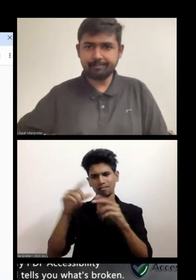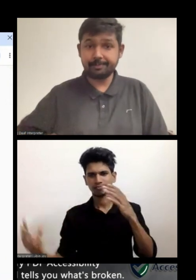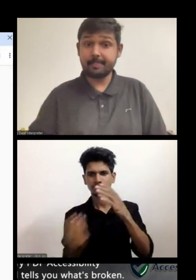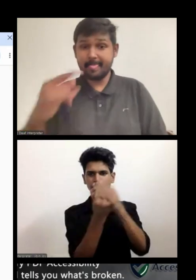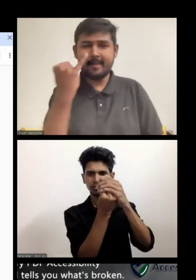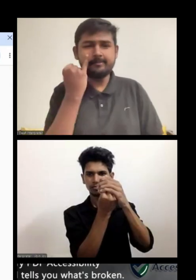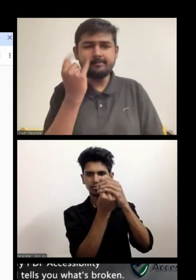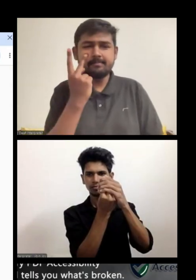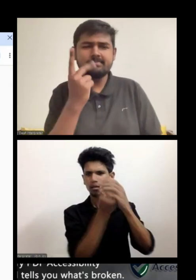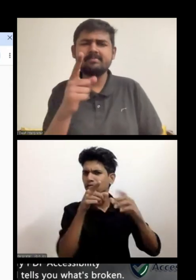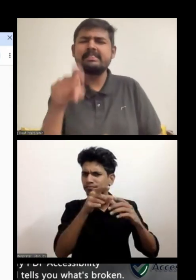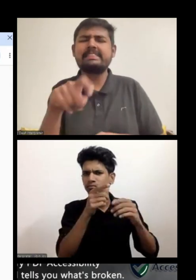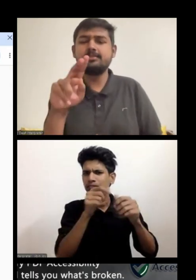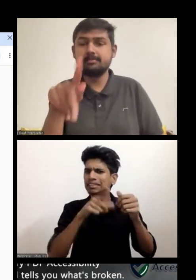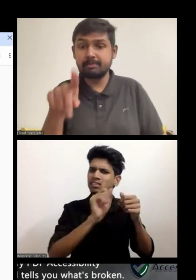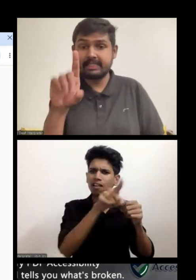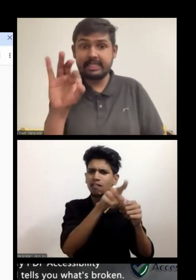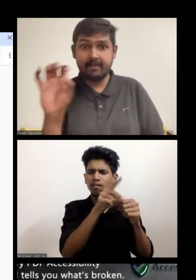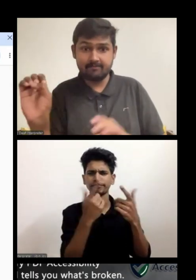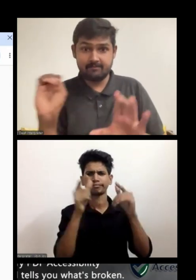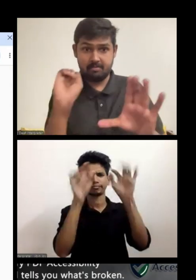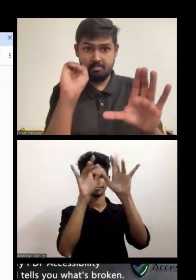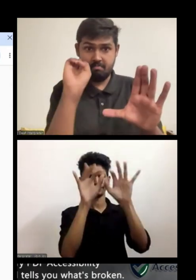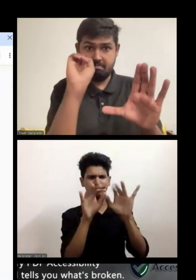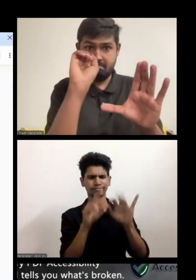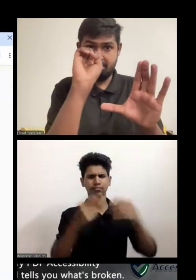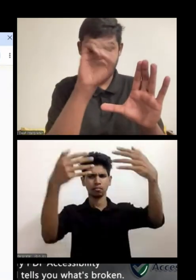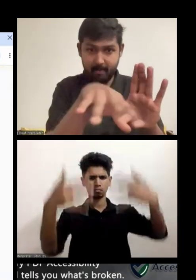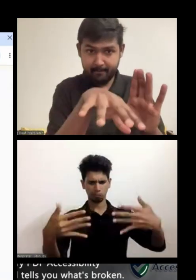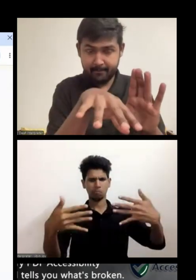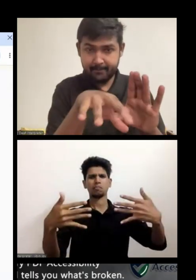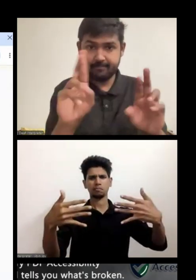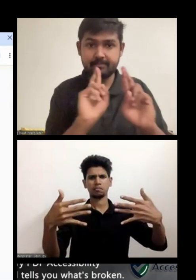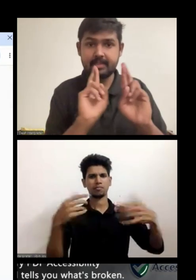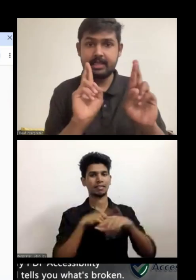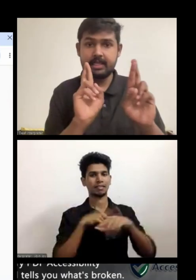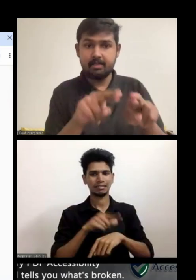So as we are running out of time I can show you what I have already done.